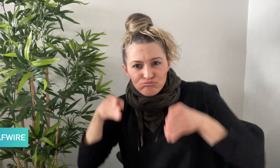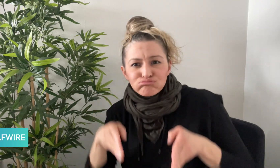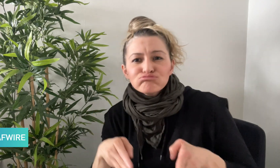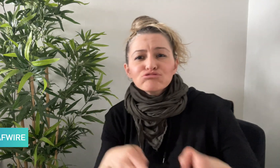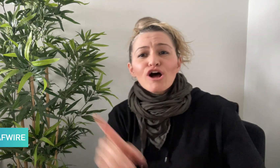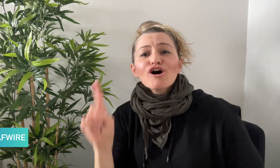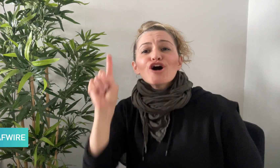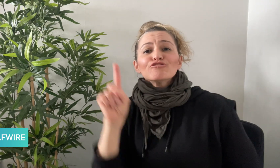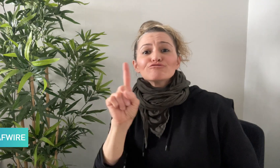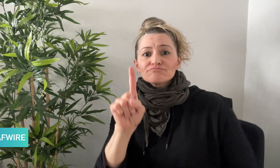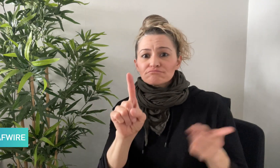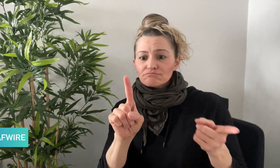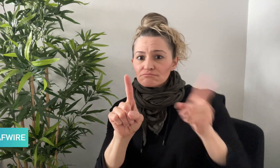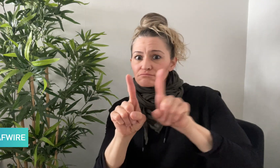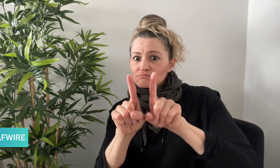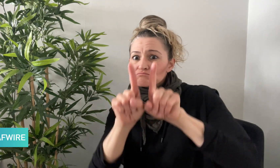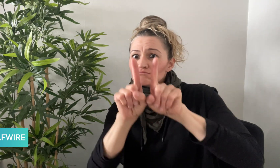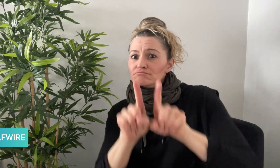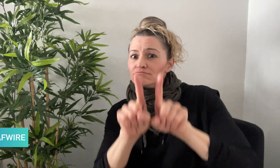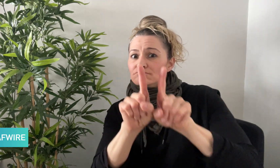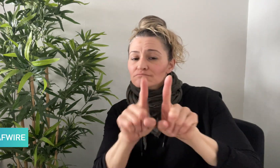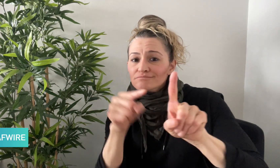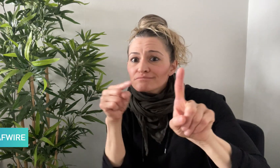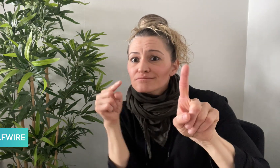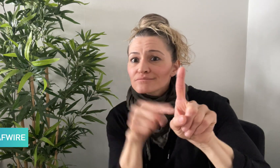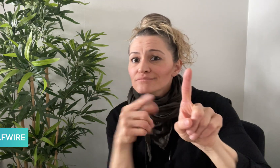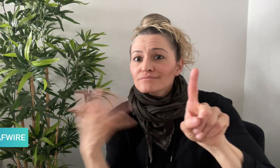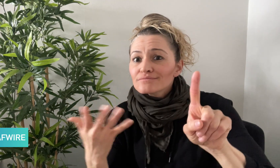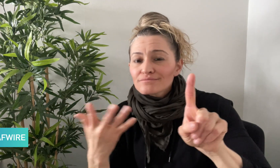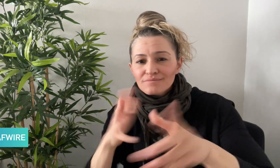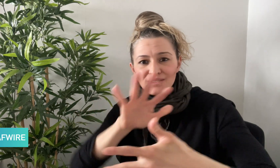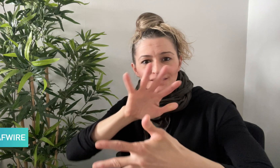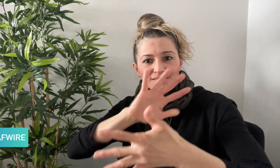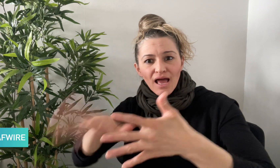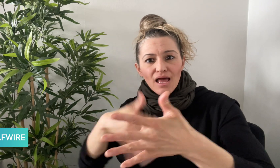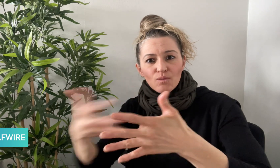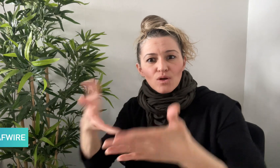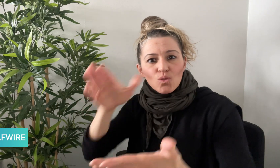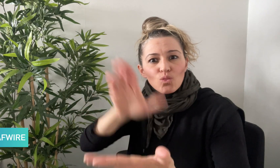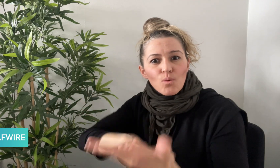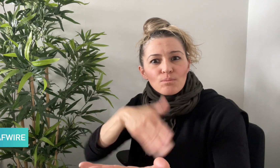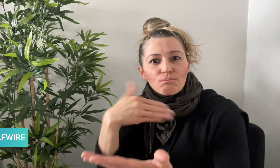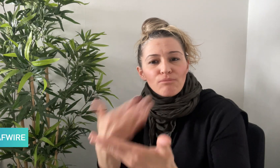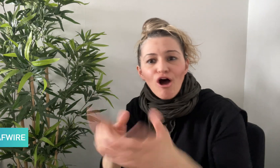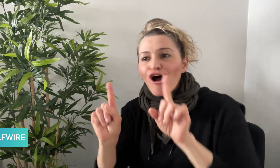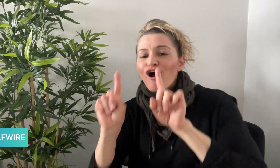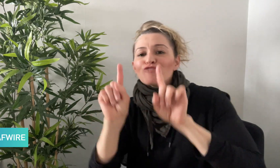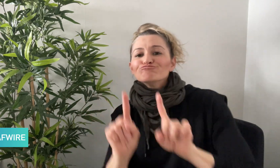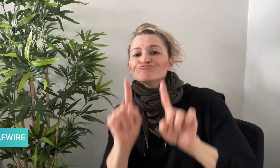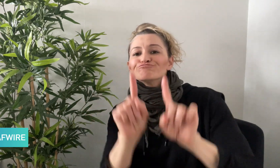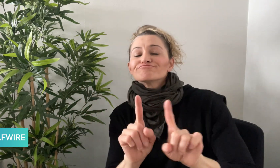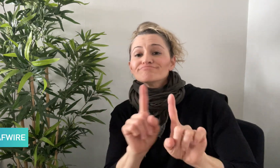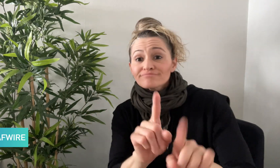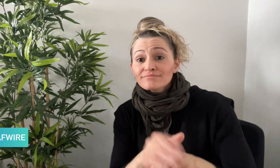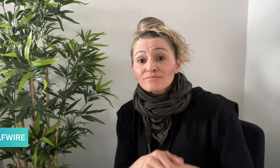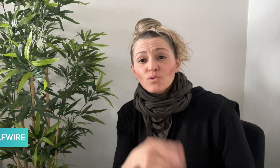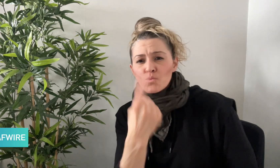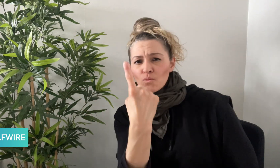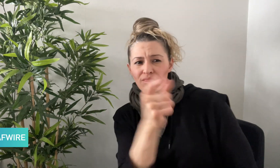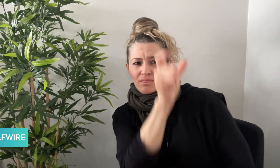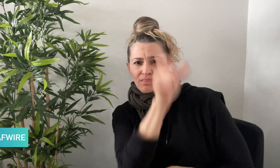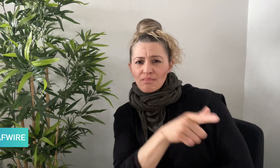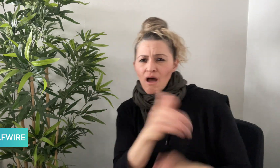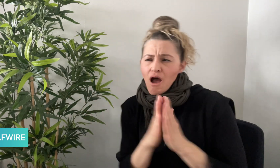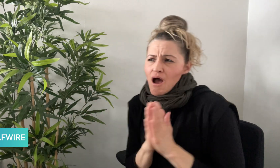interpreter. One fan wrote on Twitter “I could cry